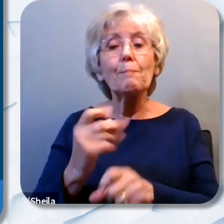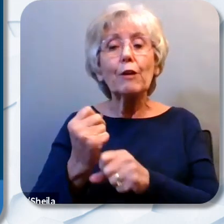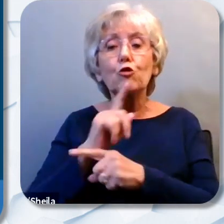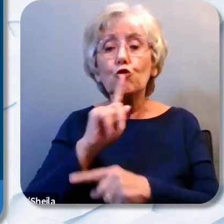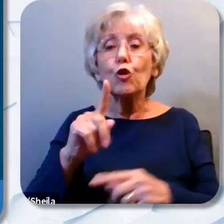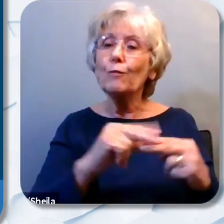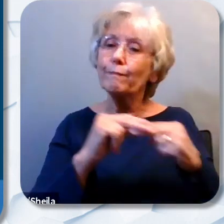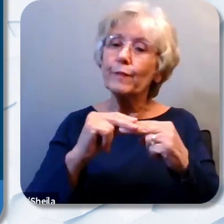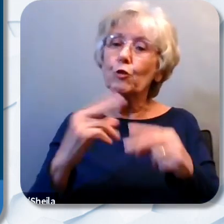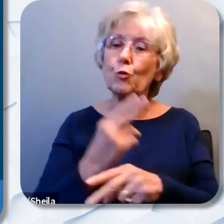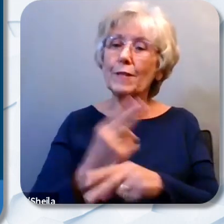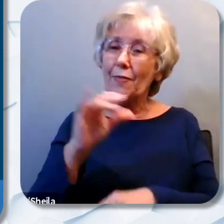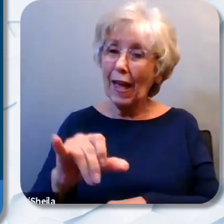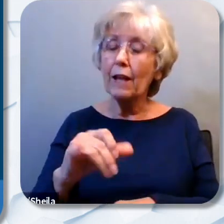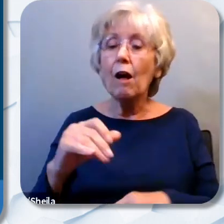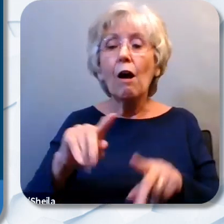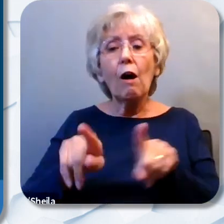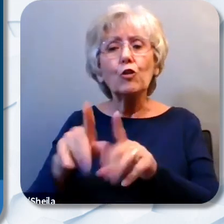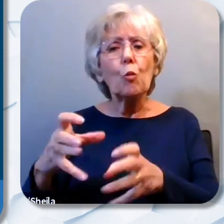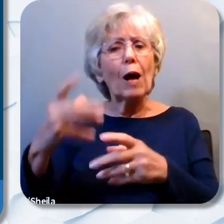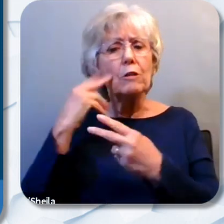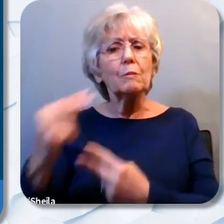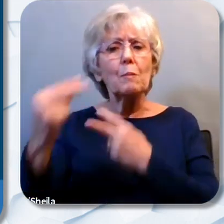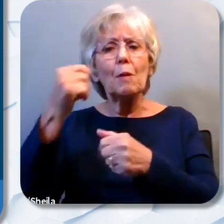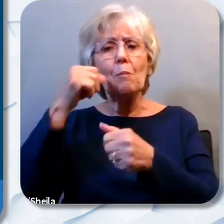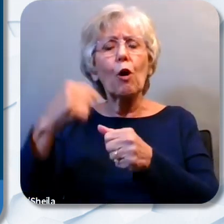You also want to memorialize what is going on with the alignment process,